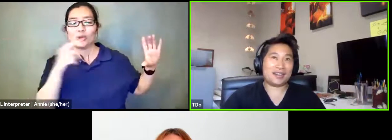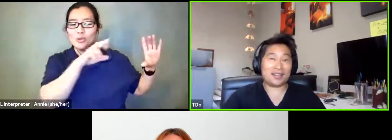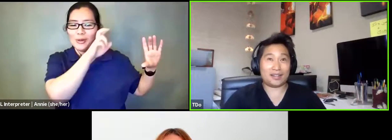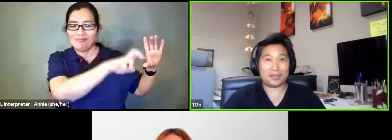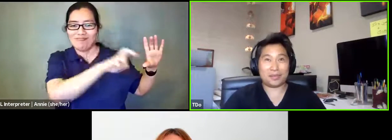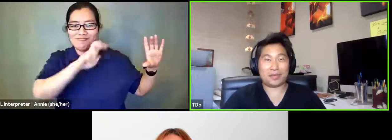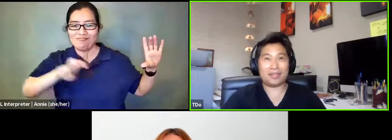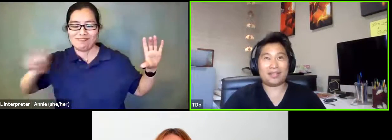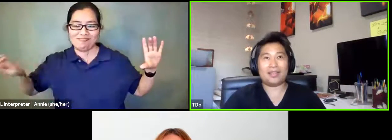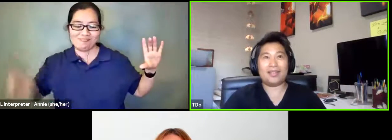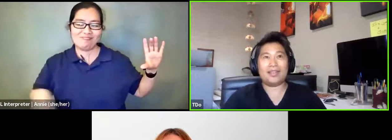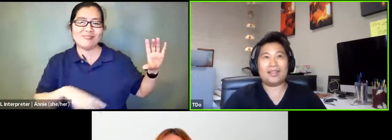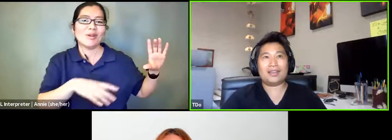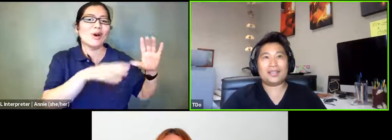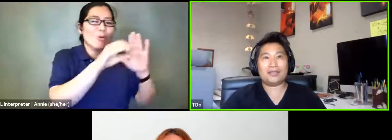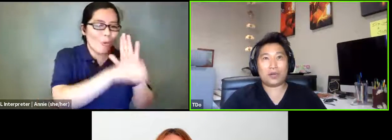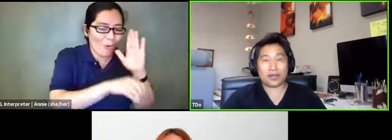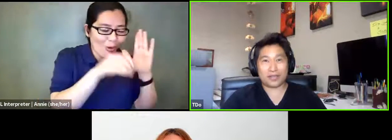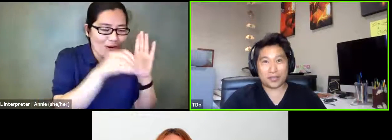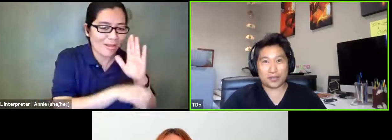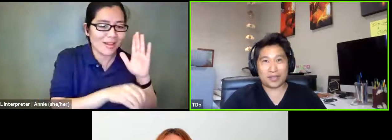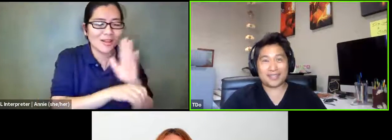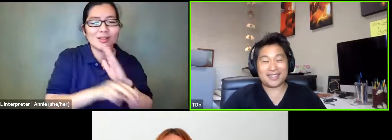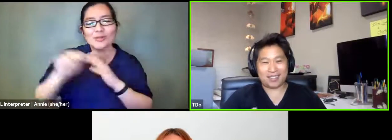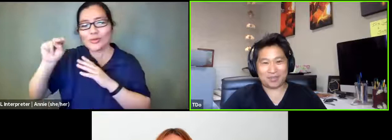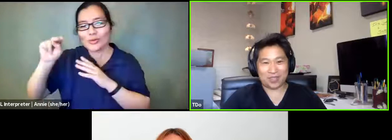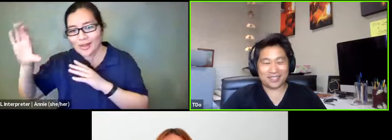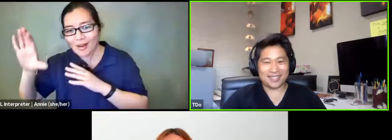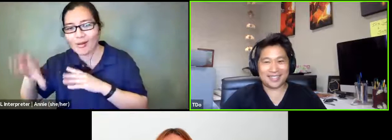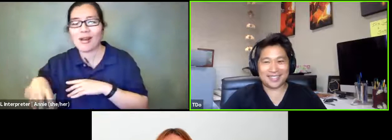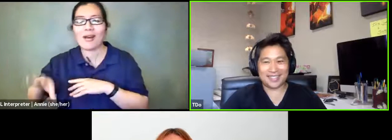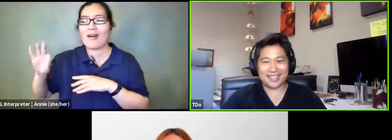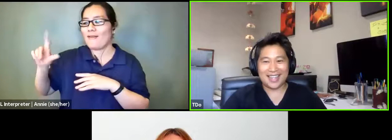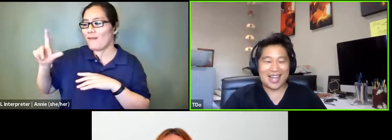Carolina for a month and Florida for two months. Now I am in D.C.